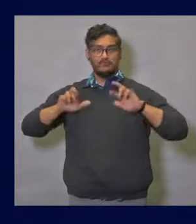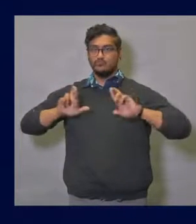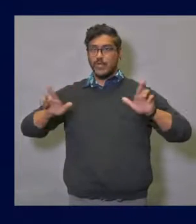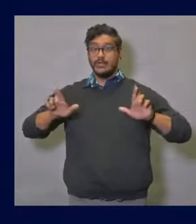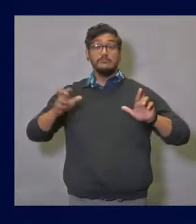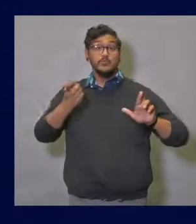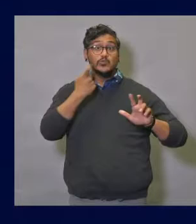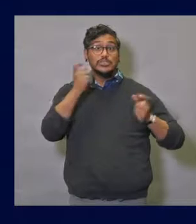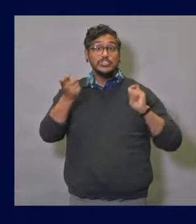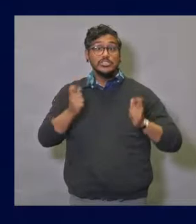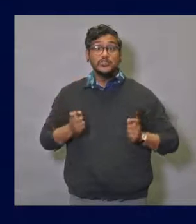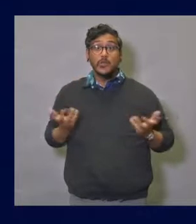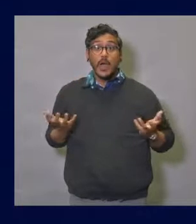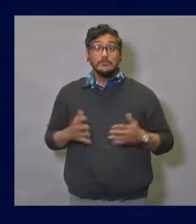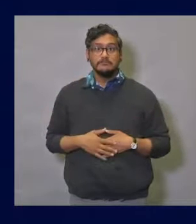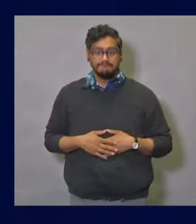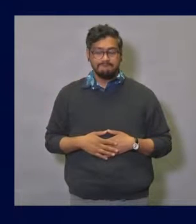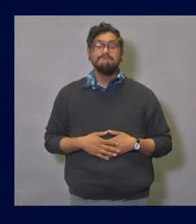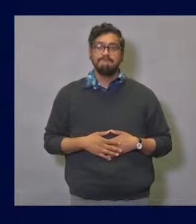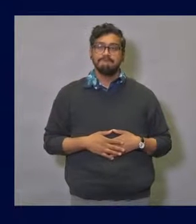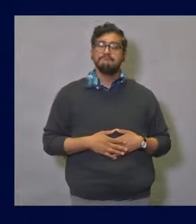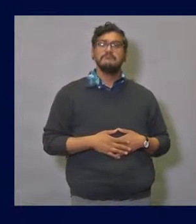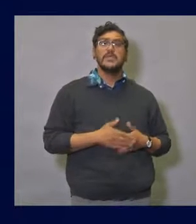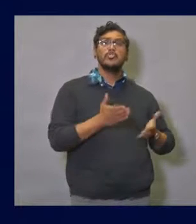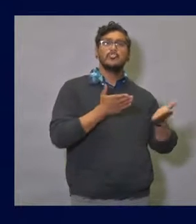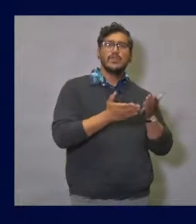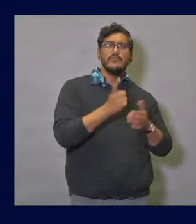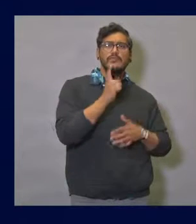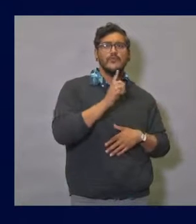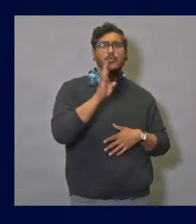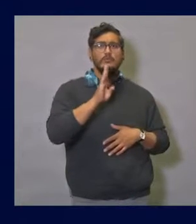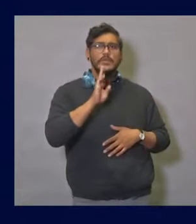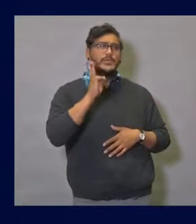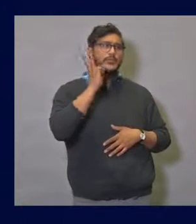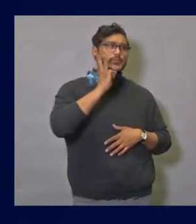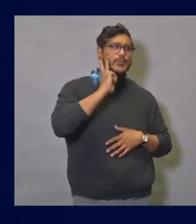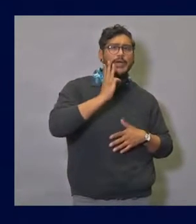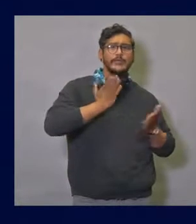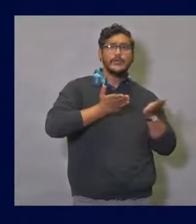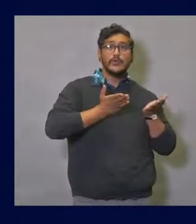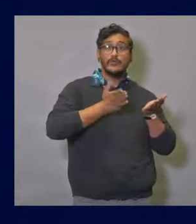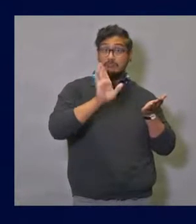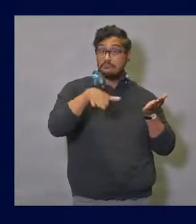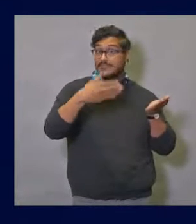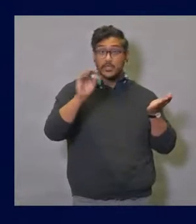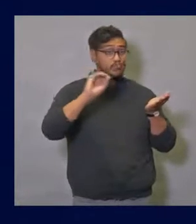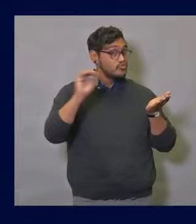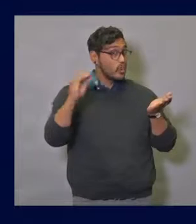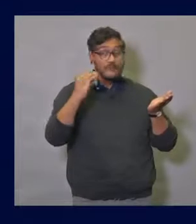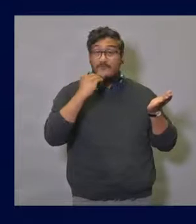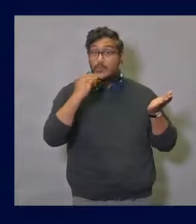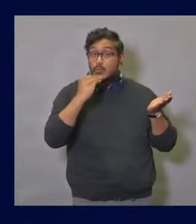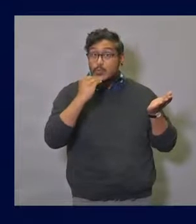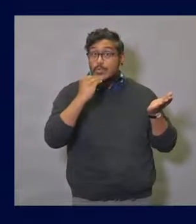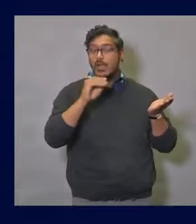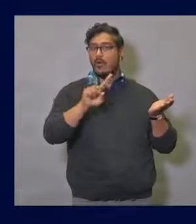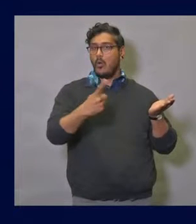ORDEN DE SALUD. SE EMITIÓ EL 19